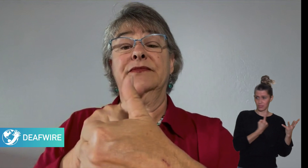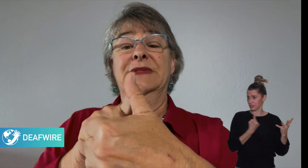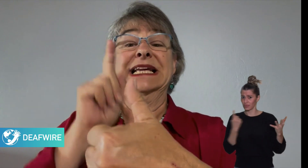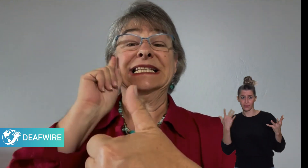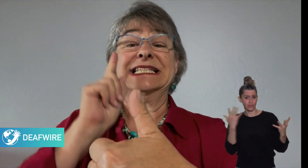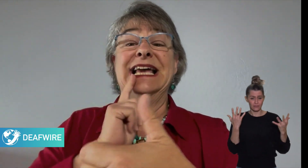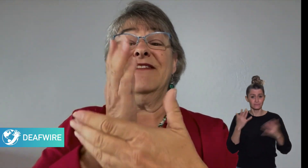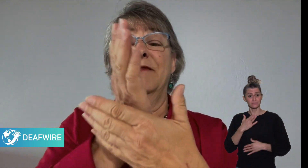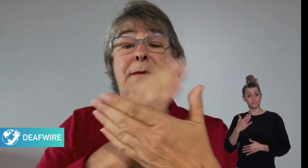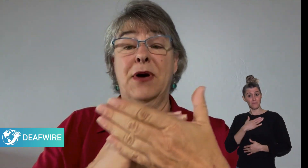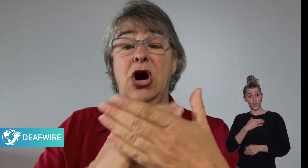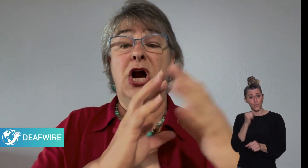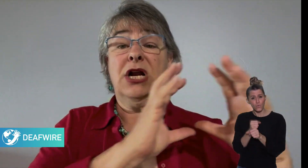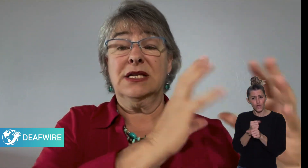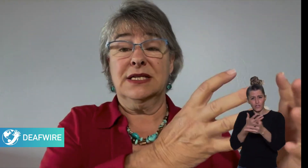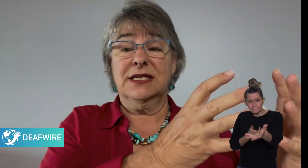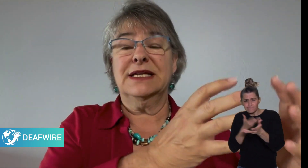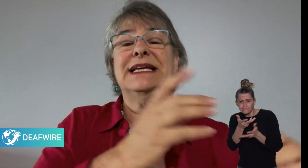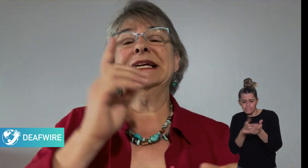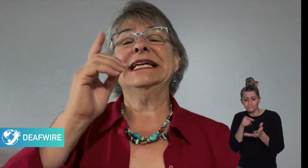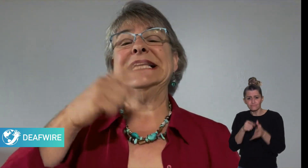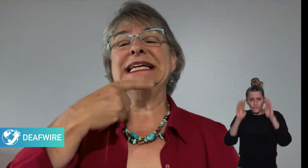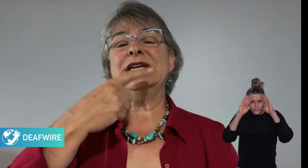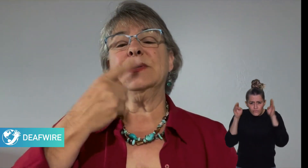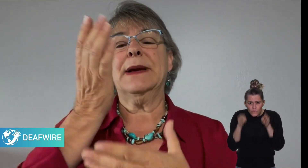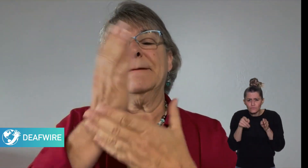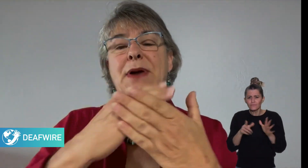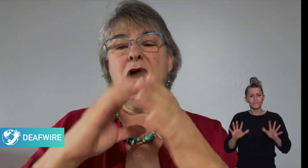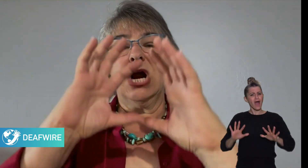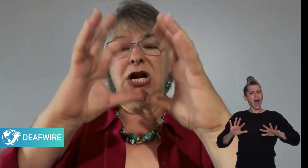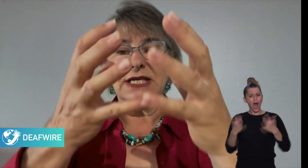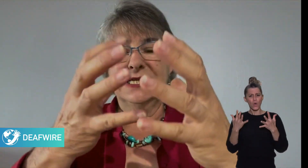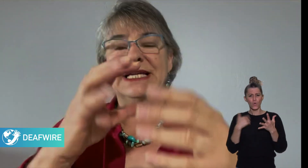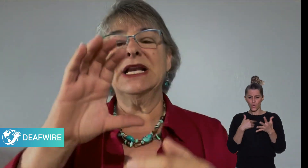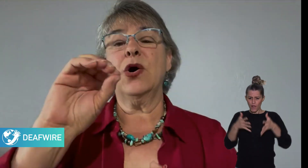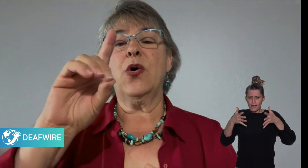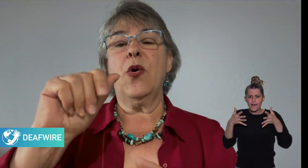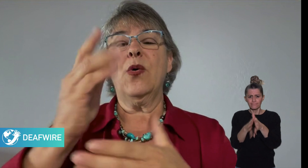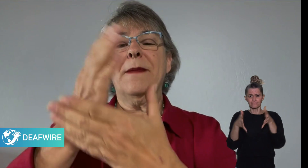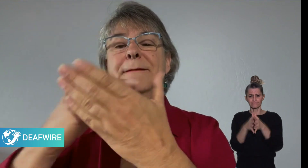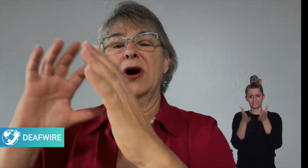the “CODA experience”. CODAs have three parts to their identity -